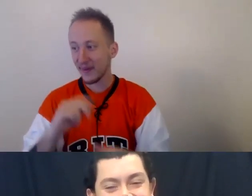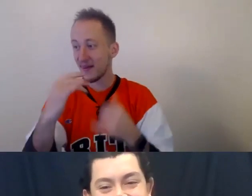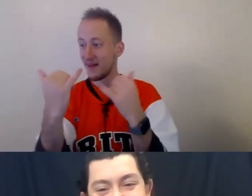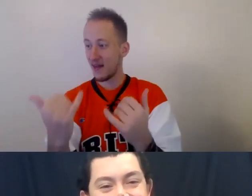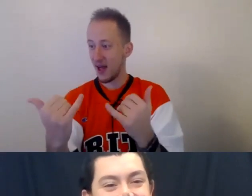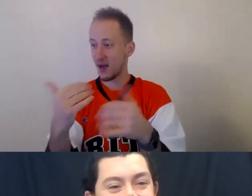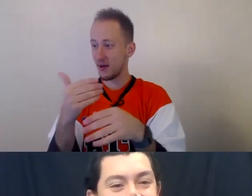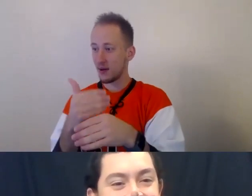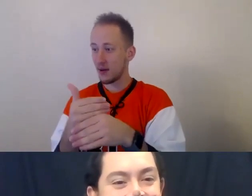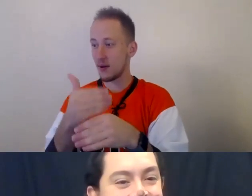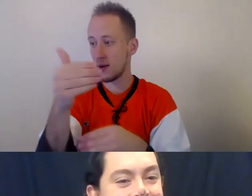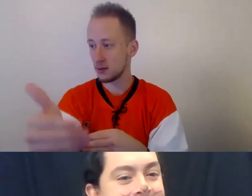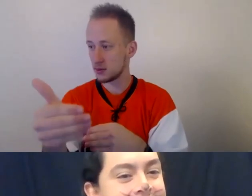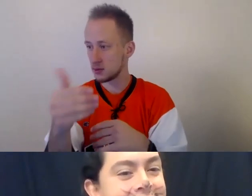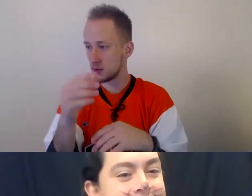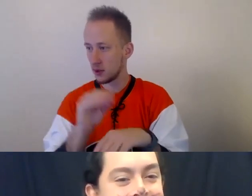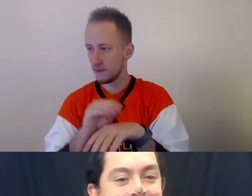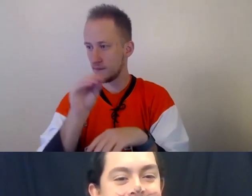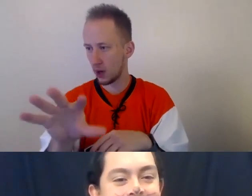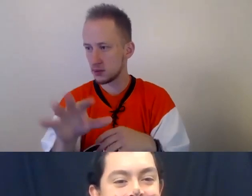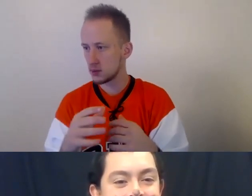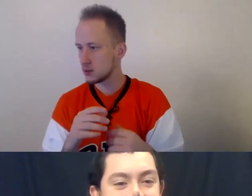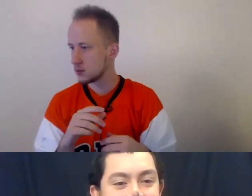Matt: OK, now onto the next topic I need advice for.